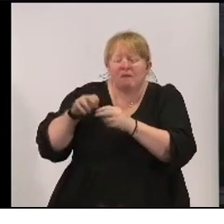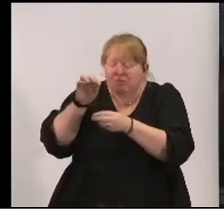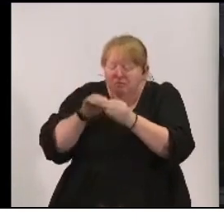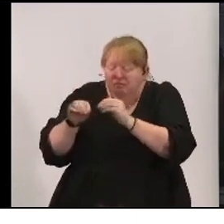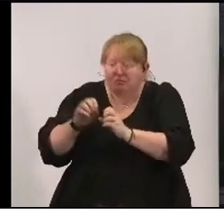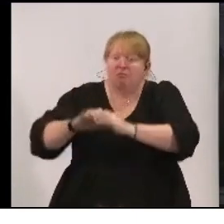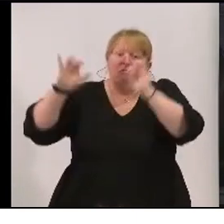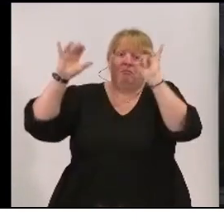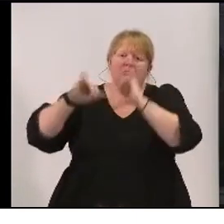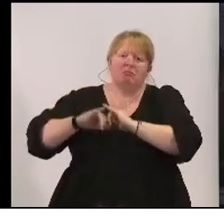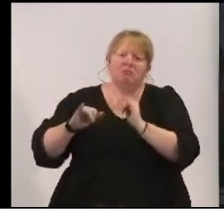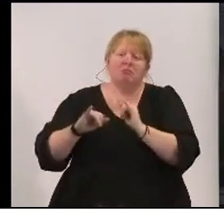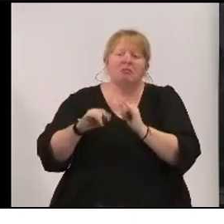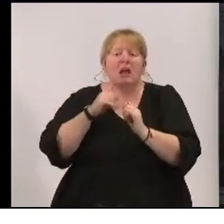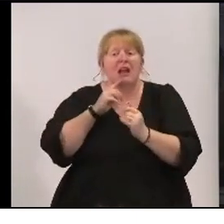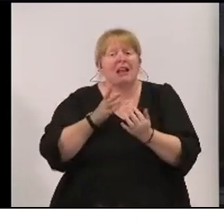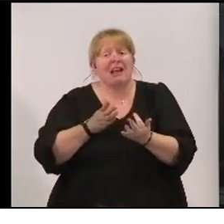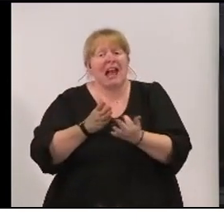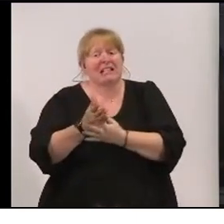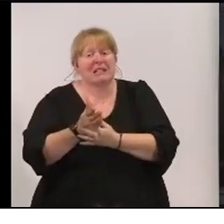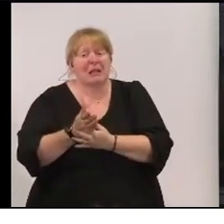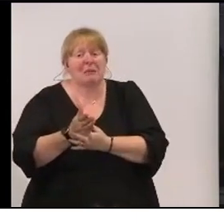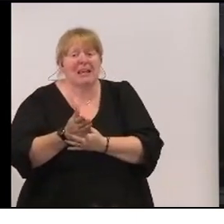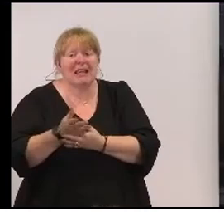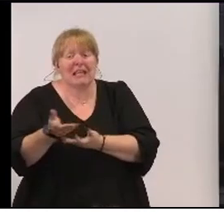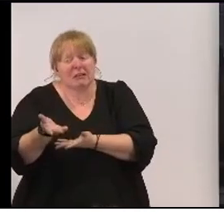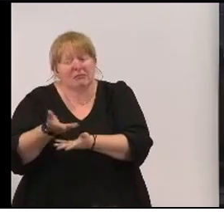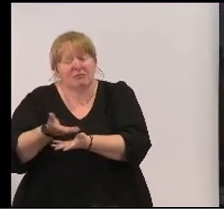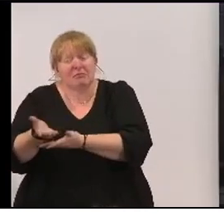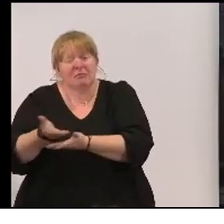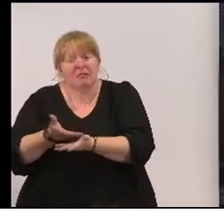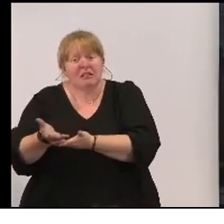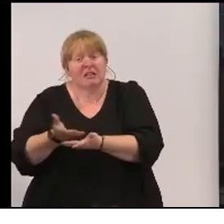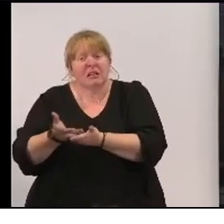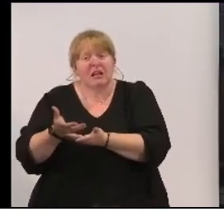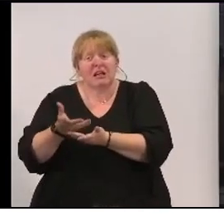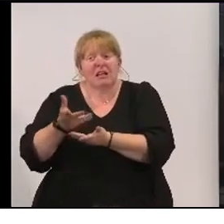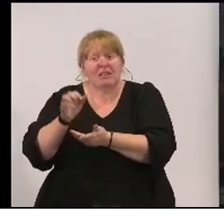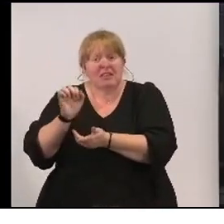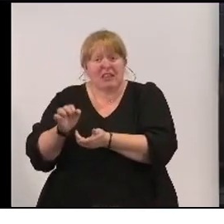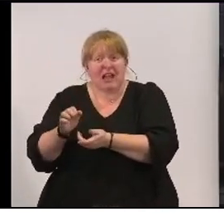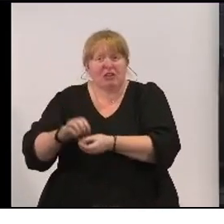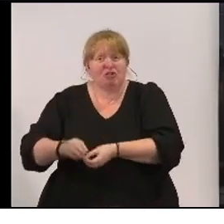And if our accessibility remediation brings about that level of error, it's critical.